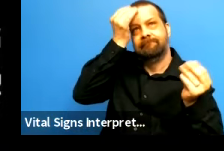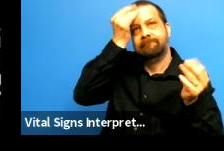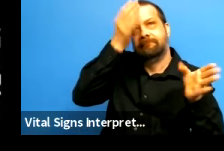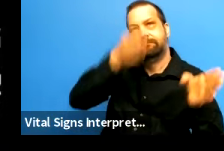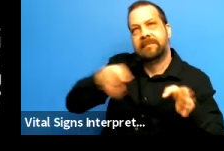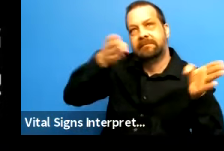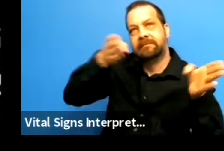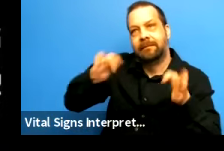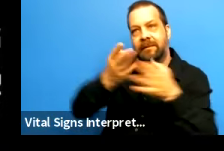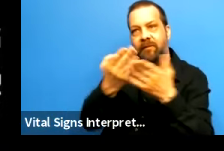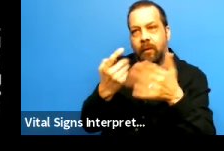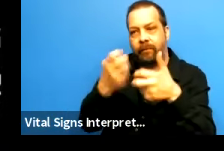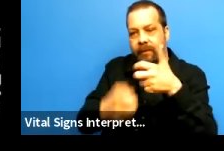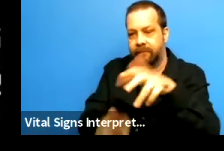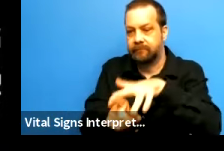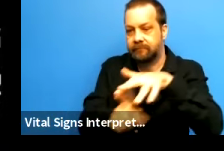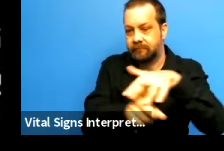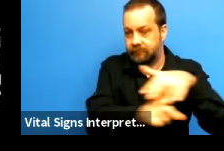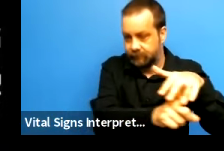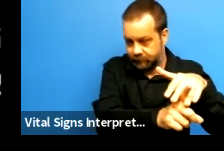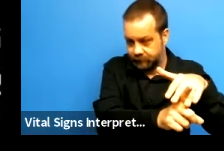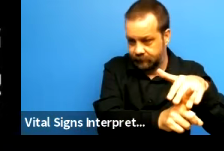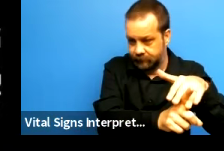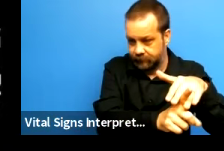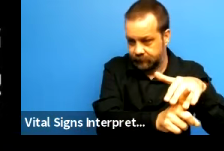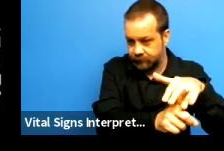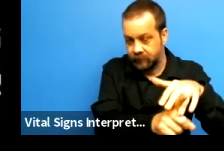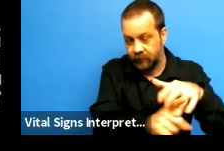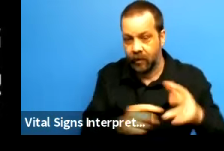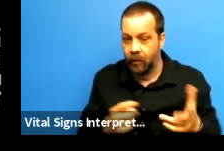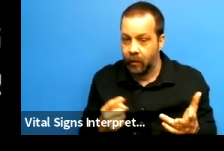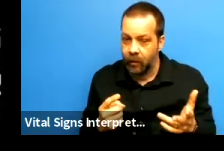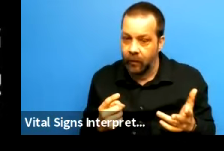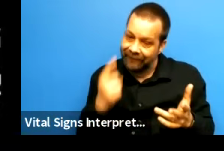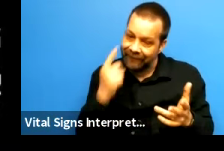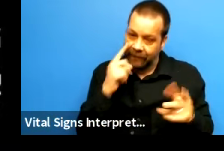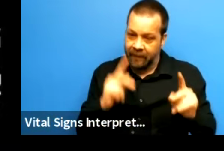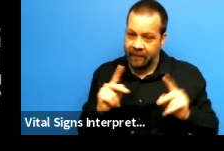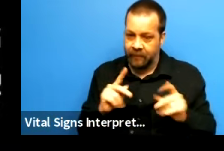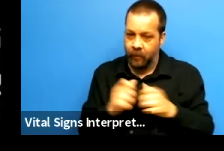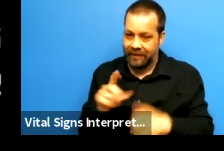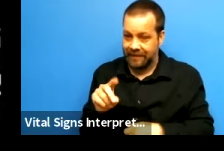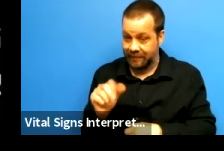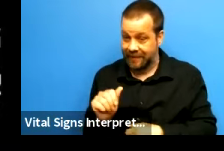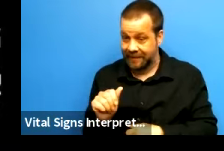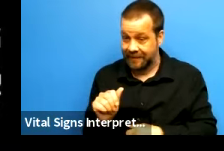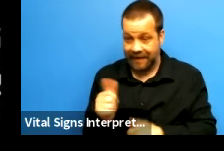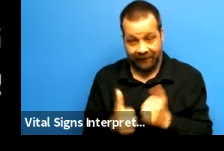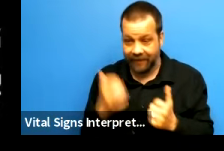but we are considering folks with disabilities in our everyday work. We are the leaders as well.